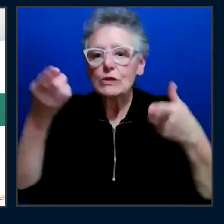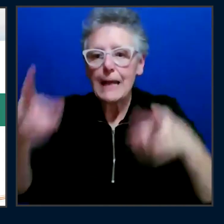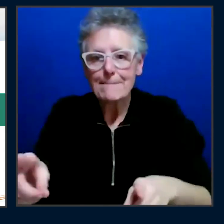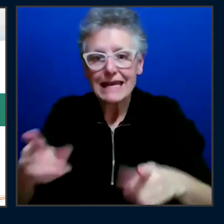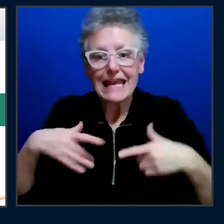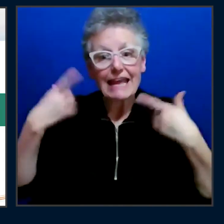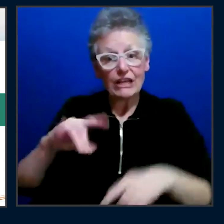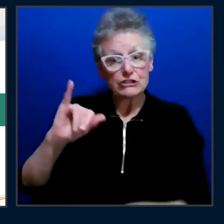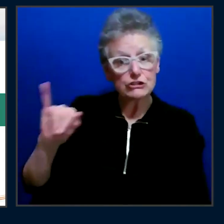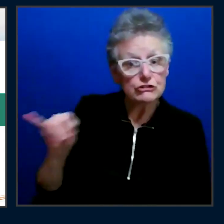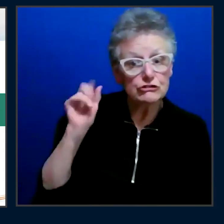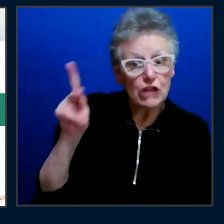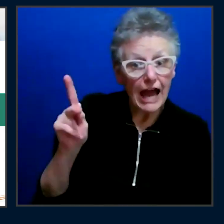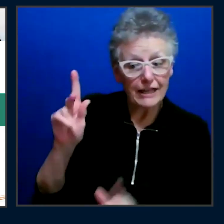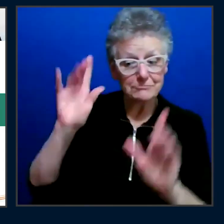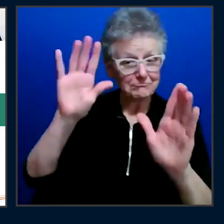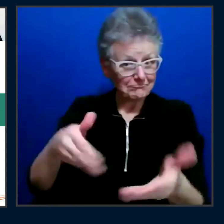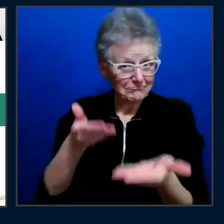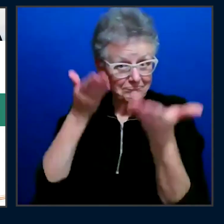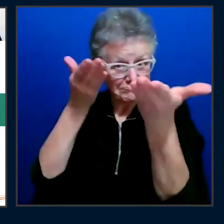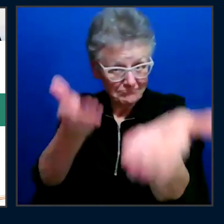about the upcoming events that we have going on. John, the floor is yours.